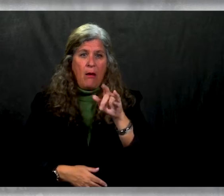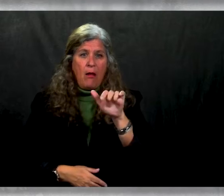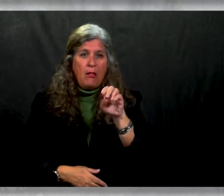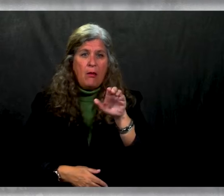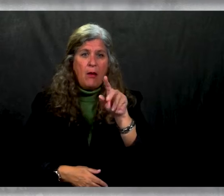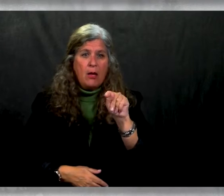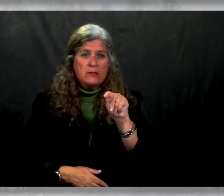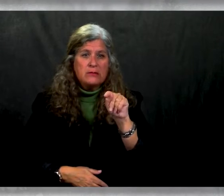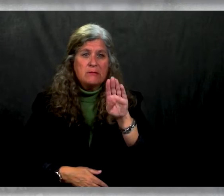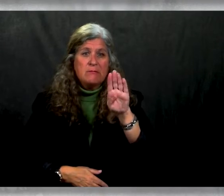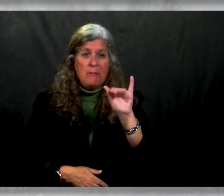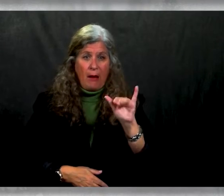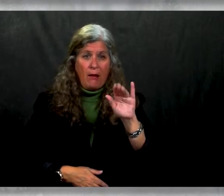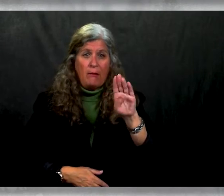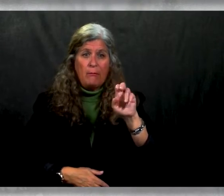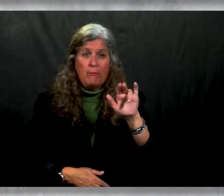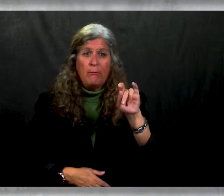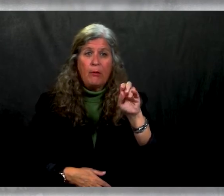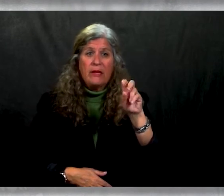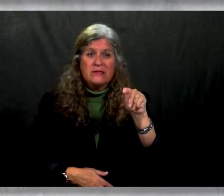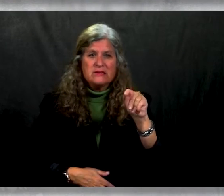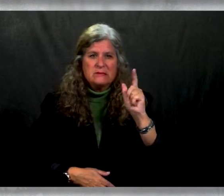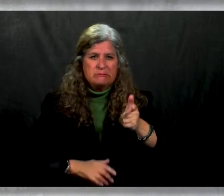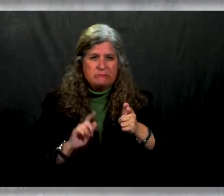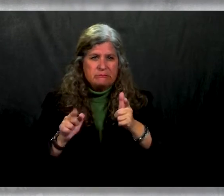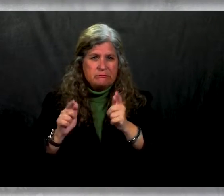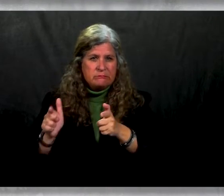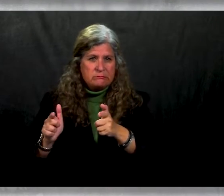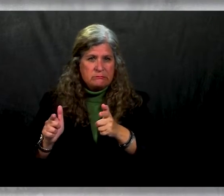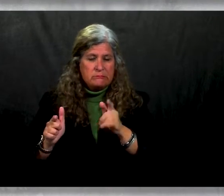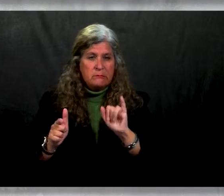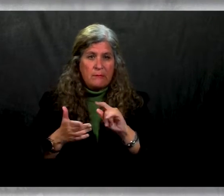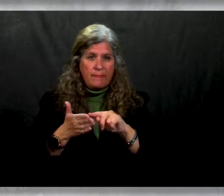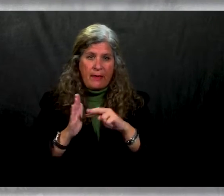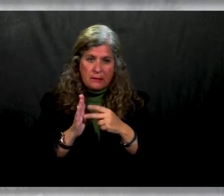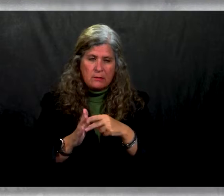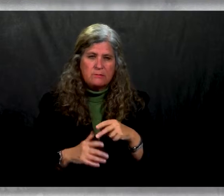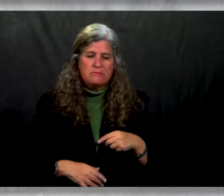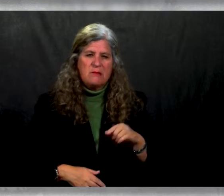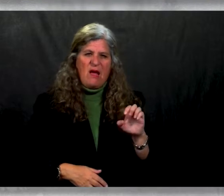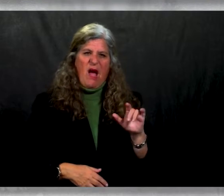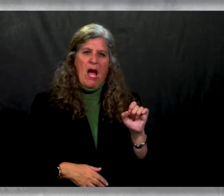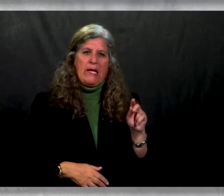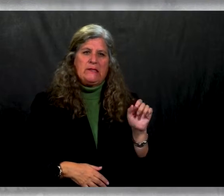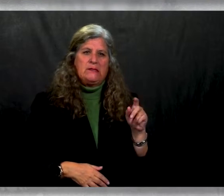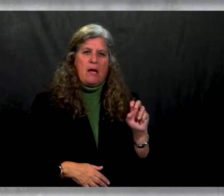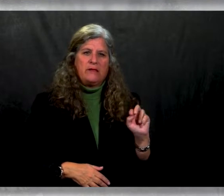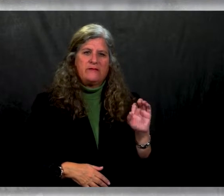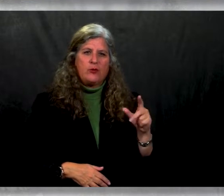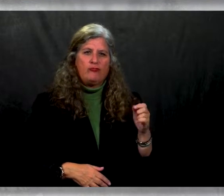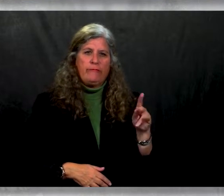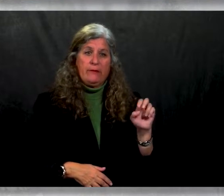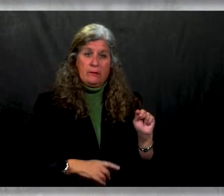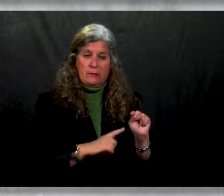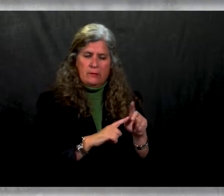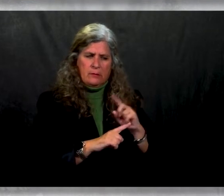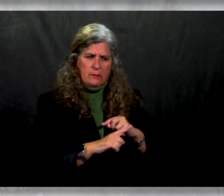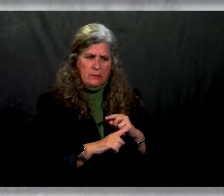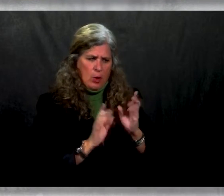It was during this initial phase that German killing squads, Einsatzgruppen, coordinated the mass shootings of Jews with the help of SS,